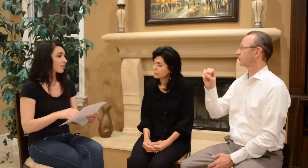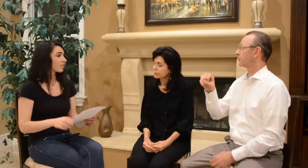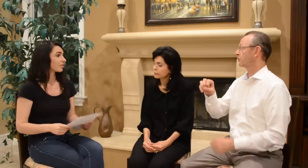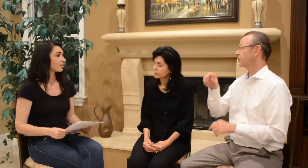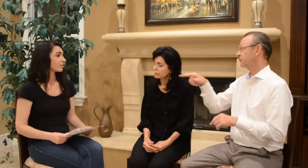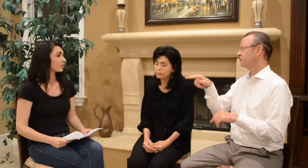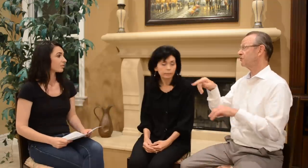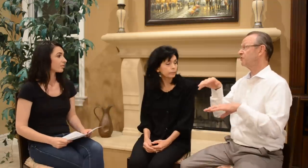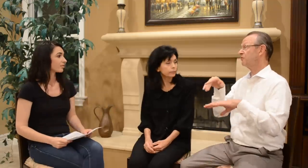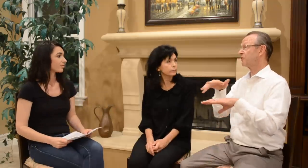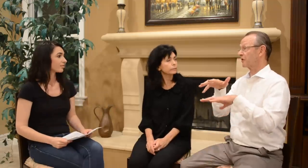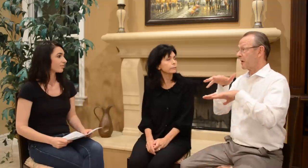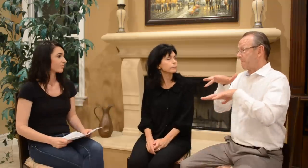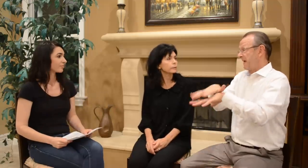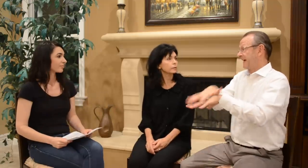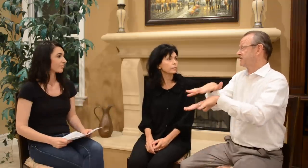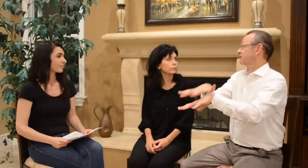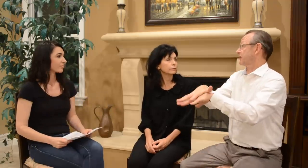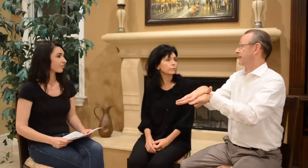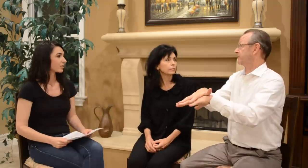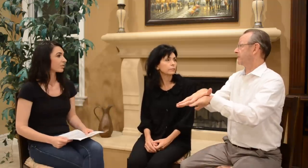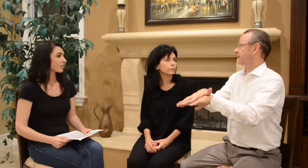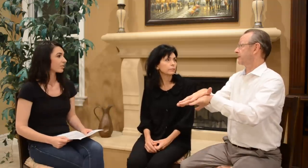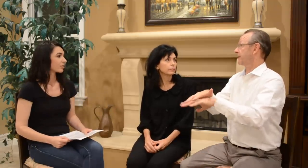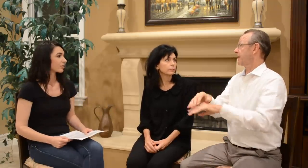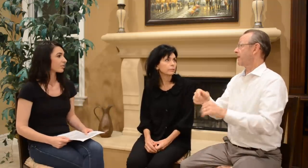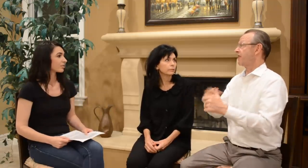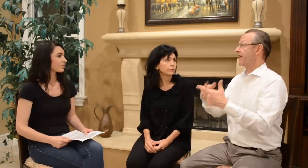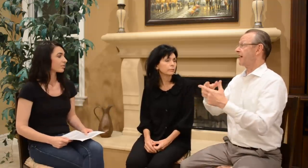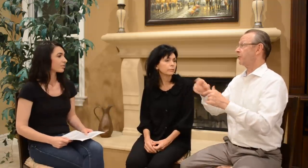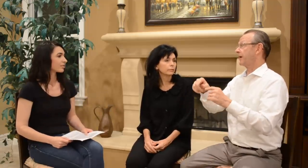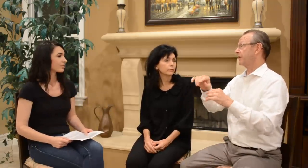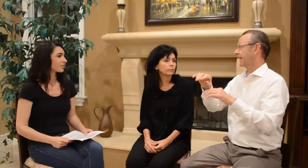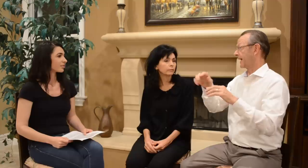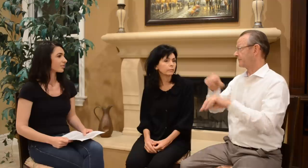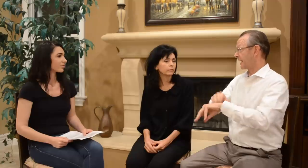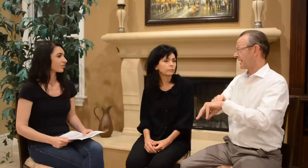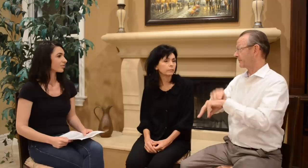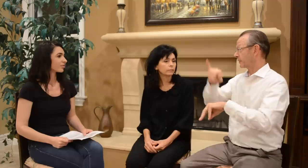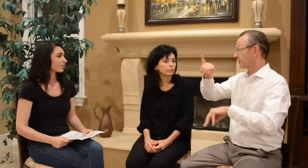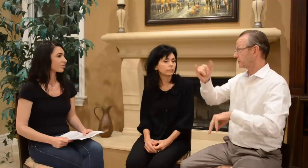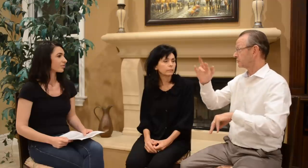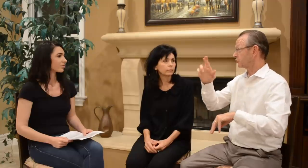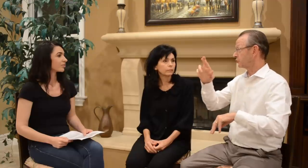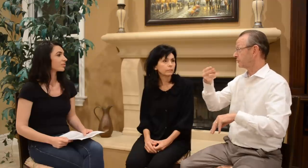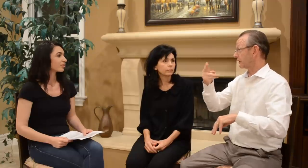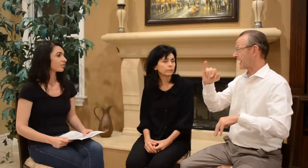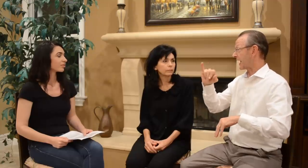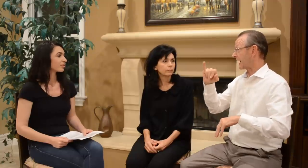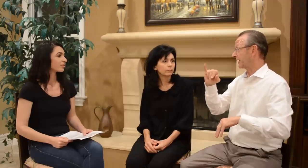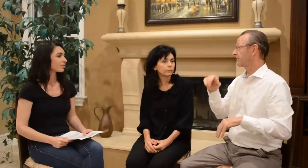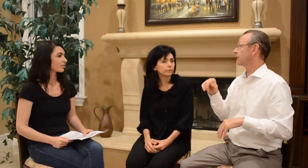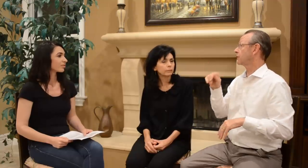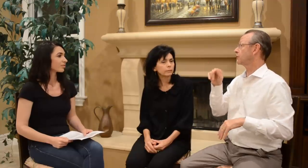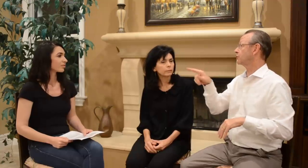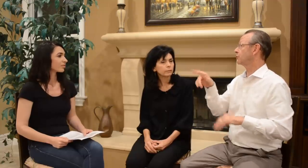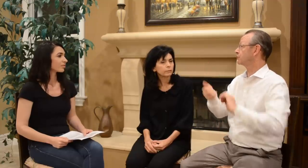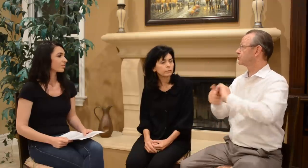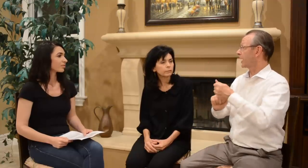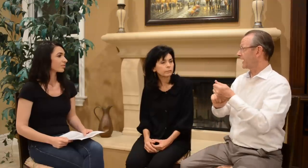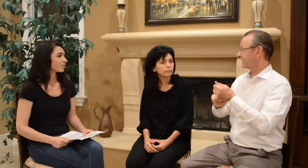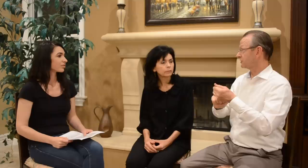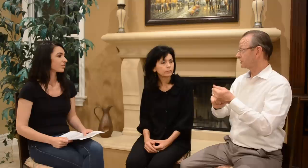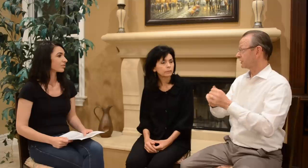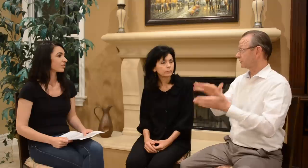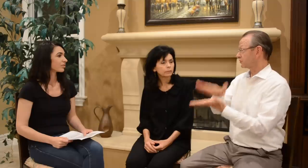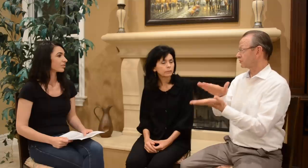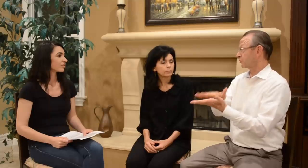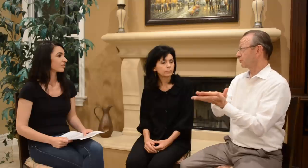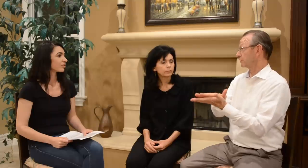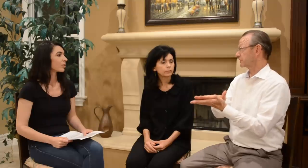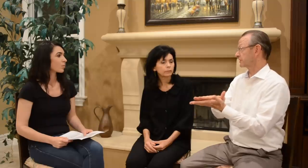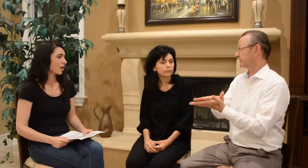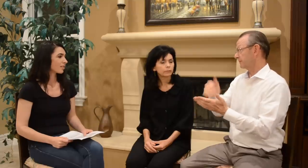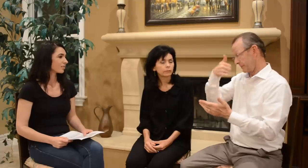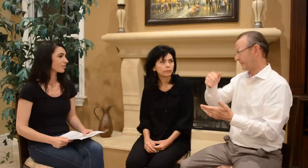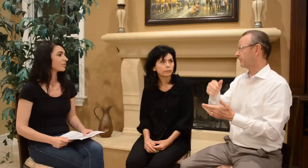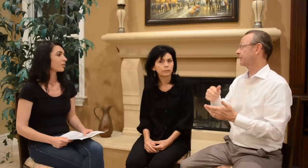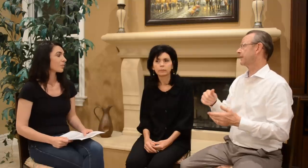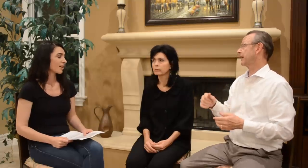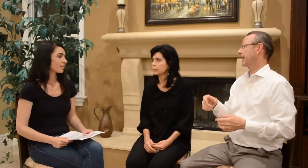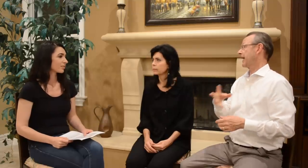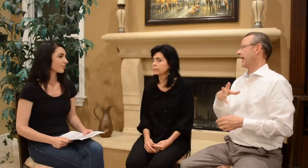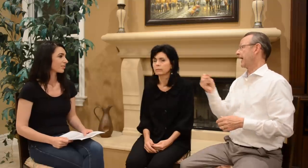So you were mainstreamed then when it came time for Junior High, you changed schools, remember?